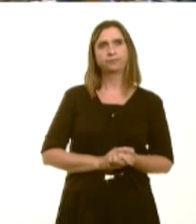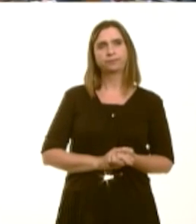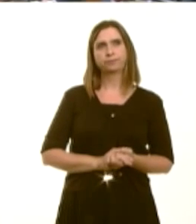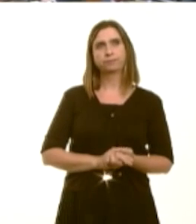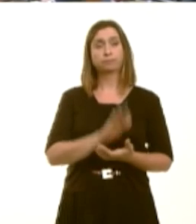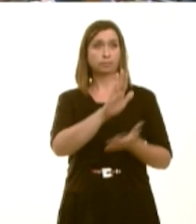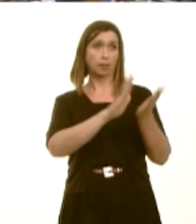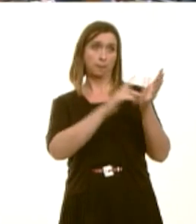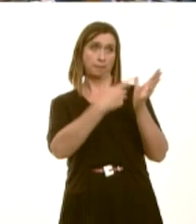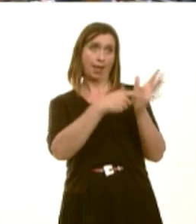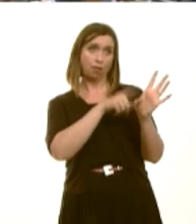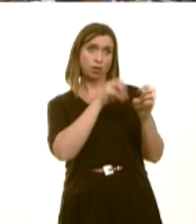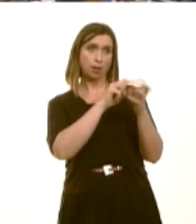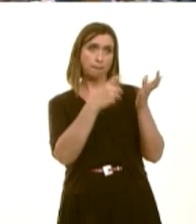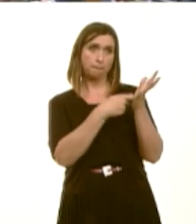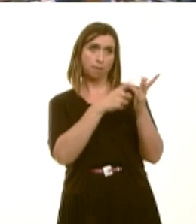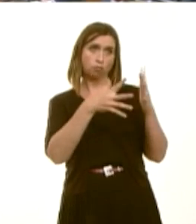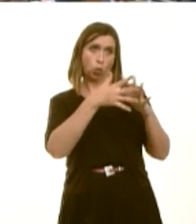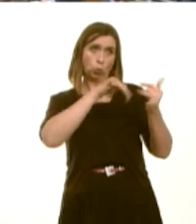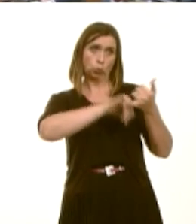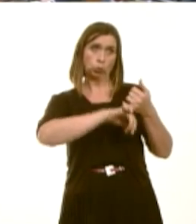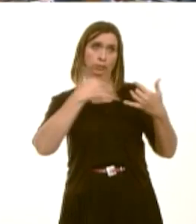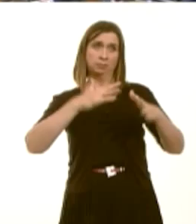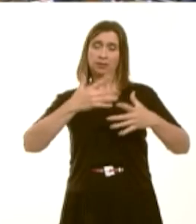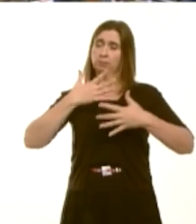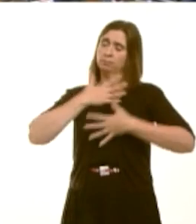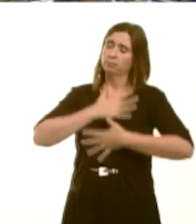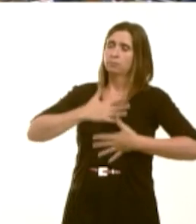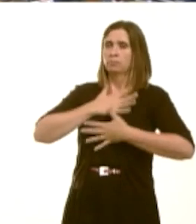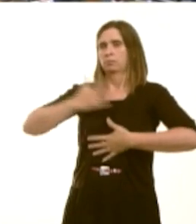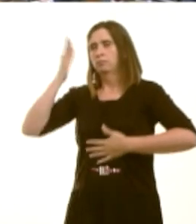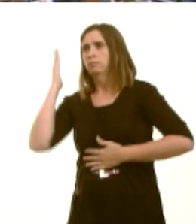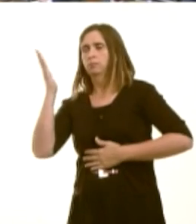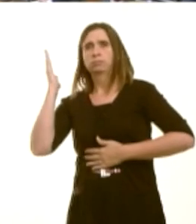Mary Burrows made some very valid points, and very emotional points, over the weekend